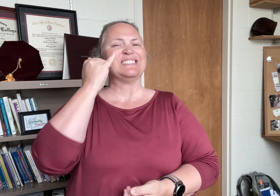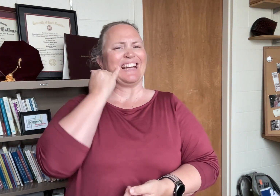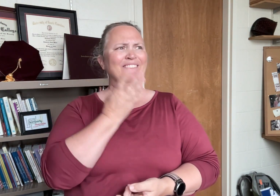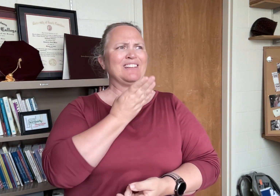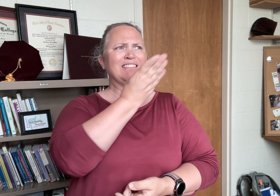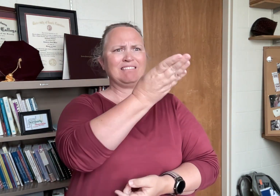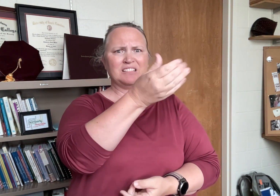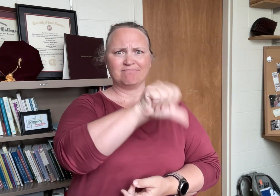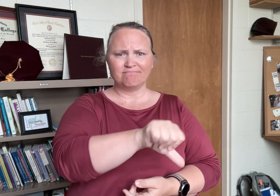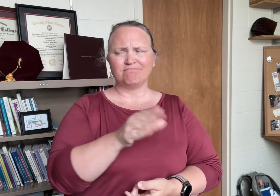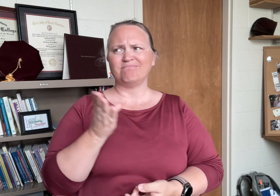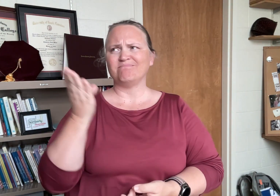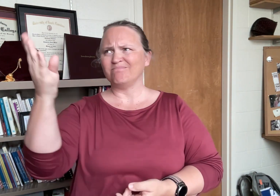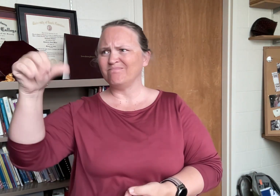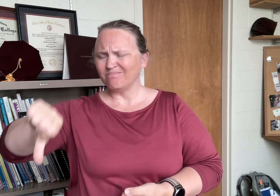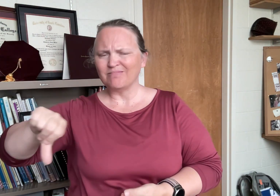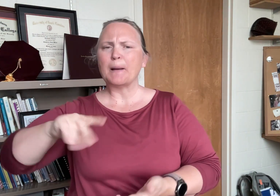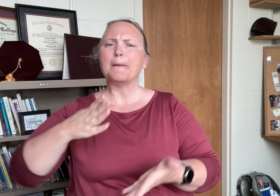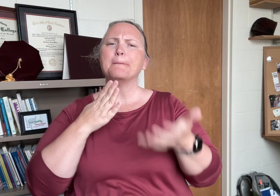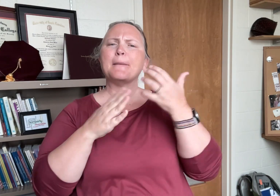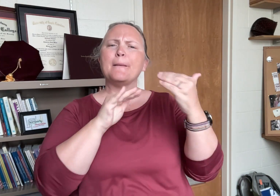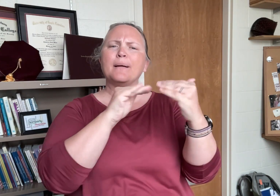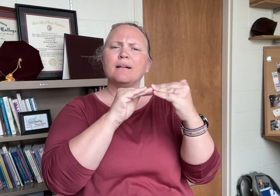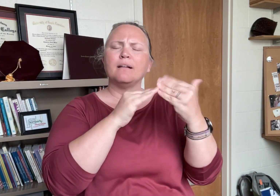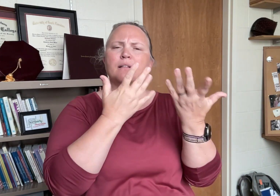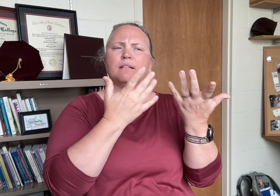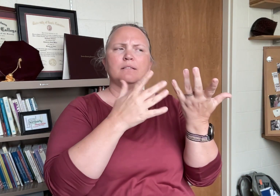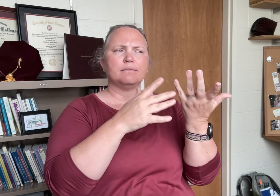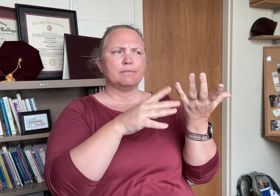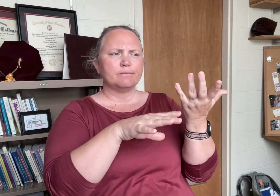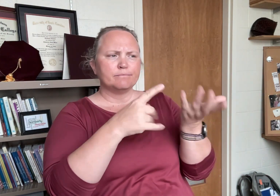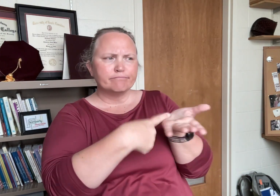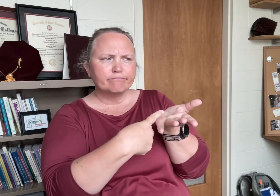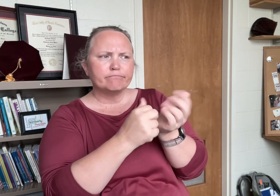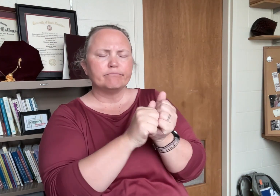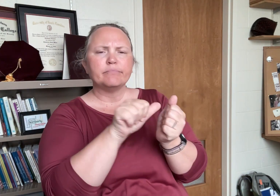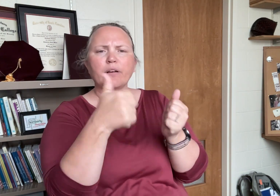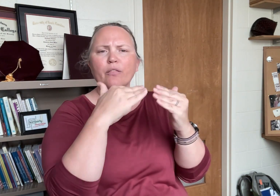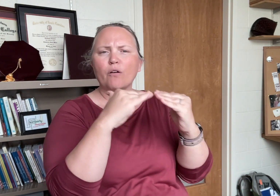If you are getting automatic or quick rejections, um, for the same